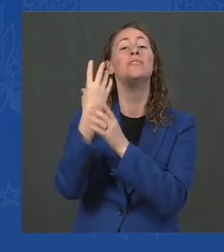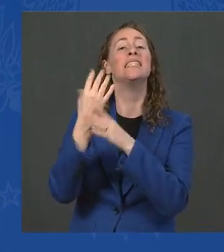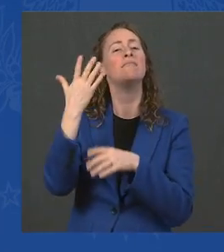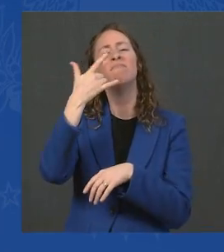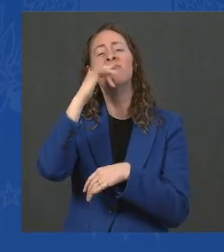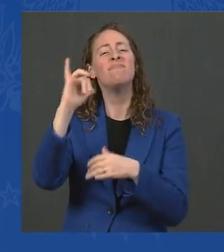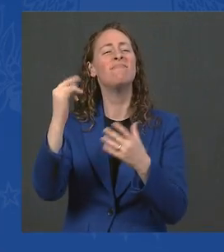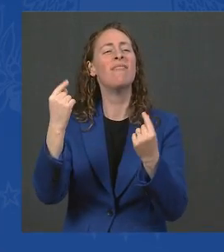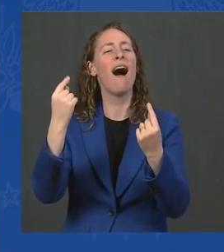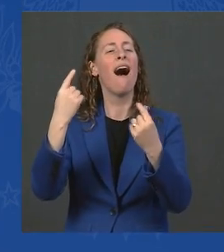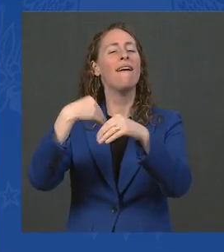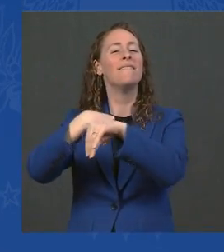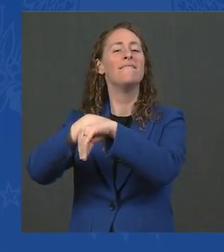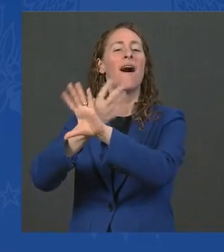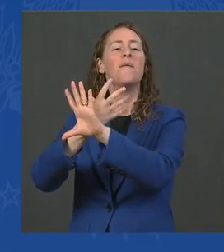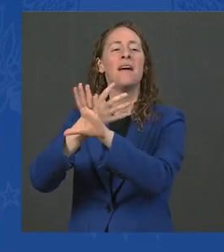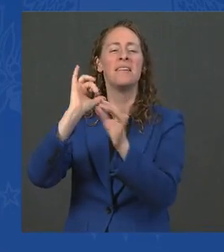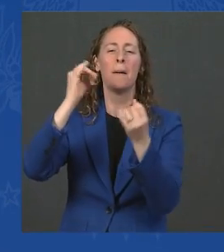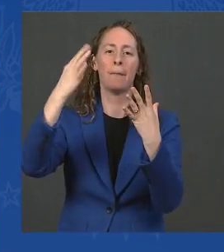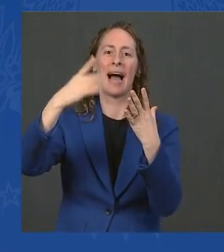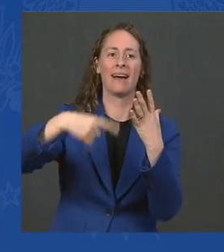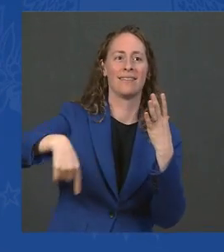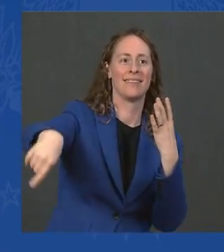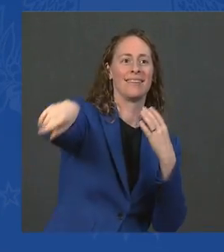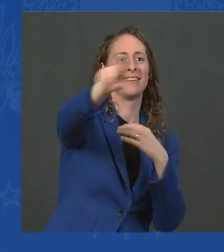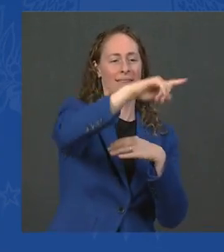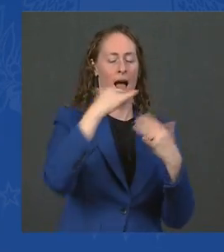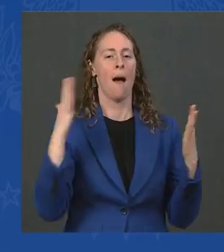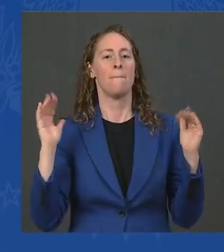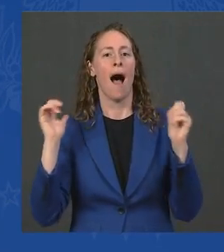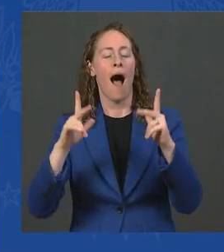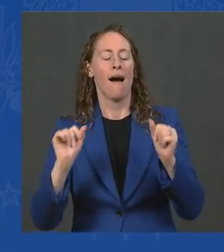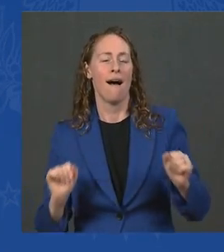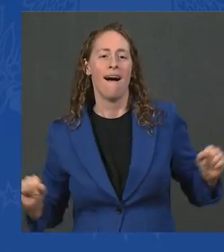But I'm so excited to be back in person in school.